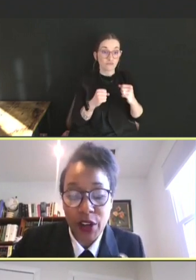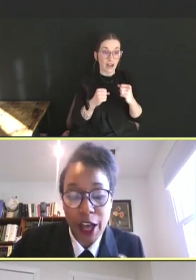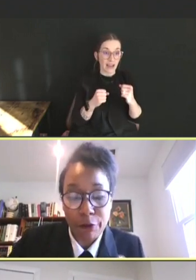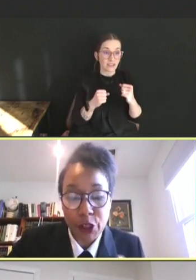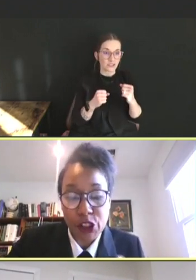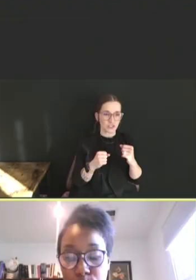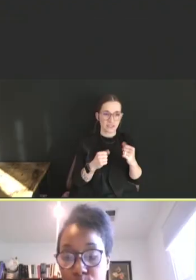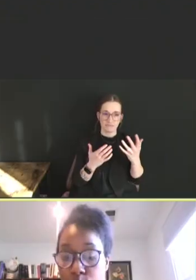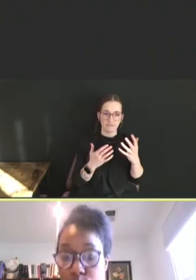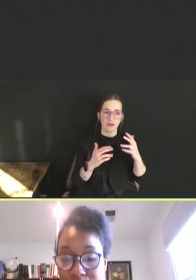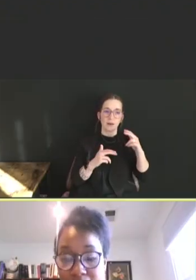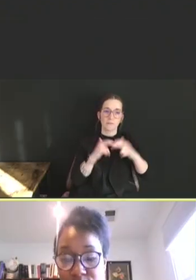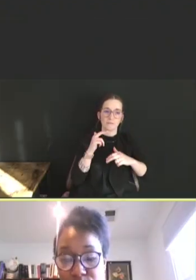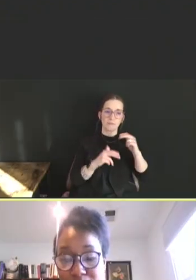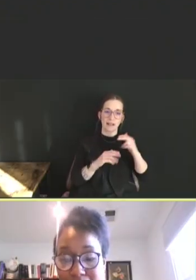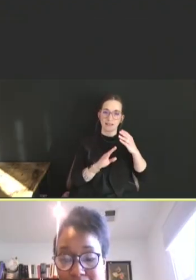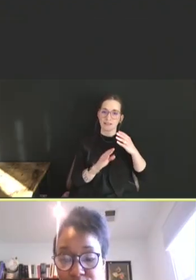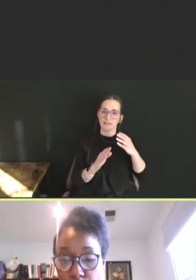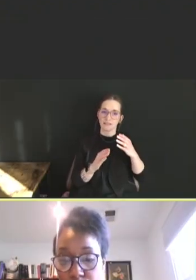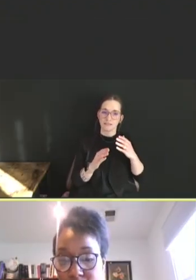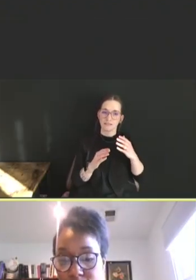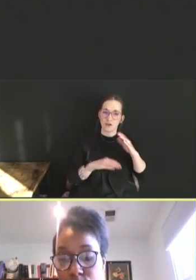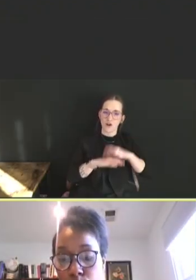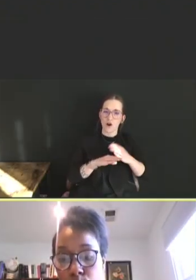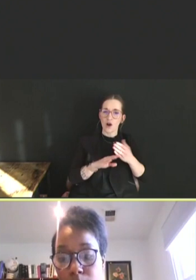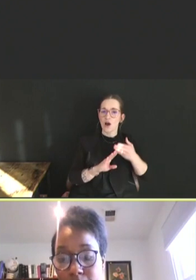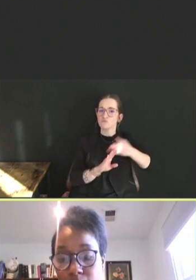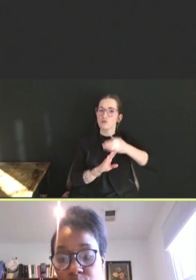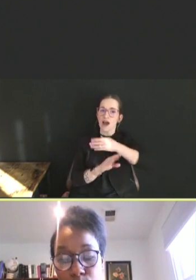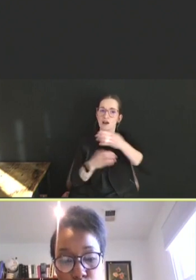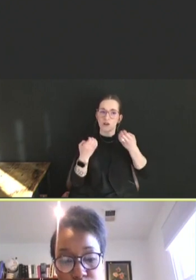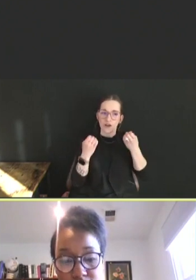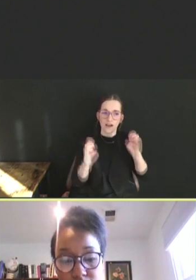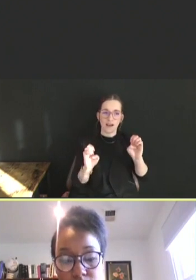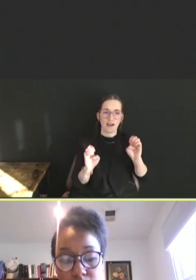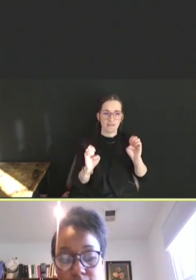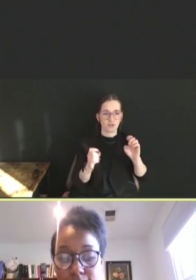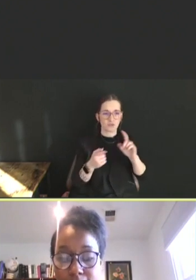efforts to prioritize new vaccine targets and global public health importance to guide